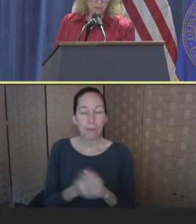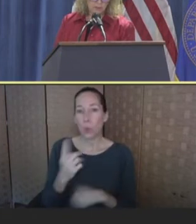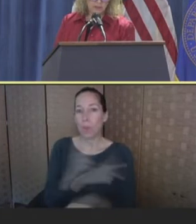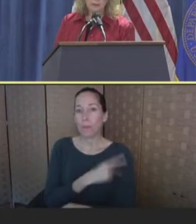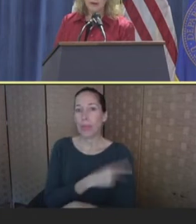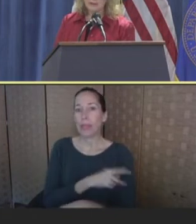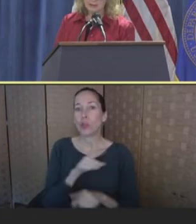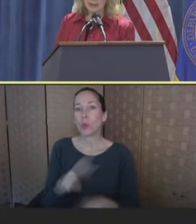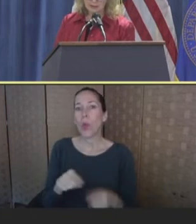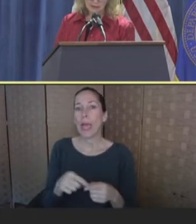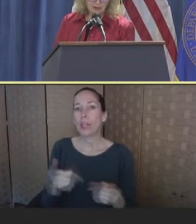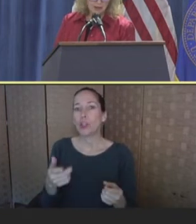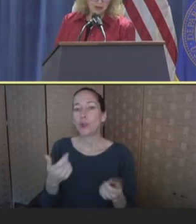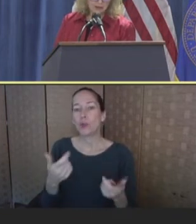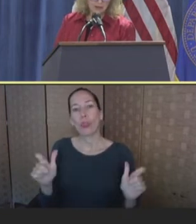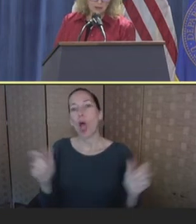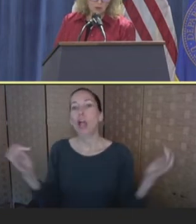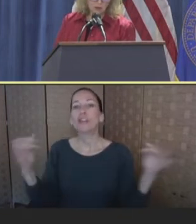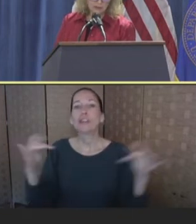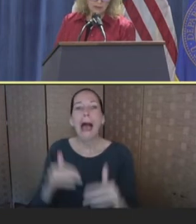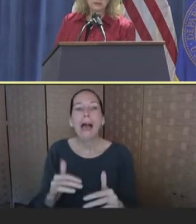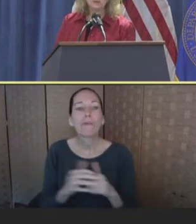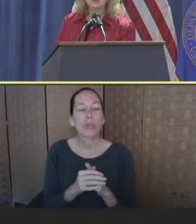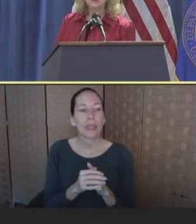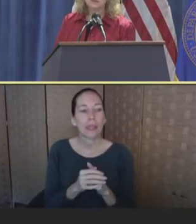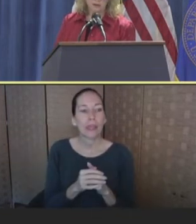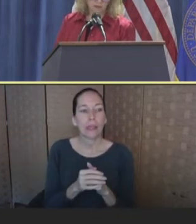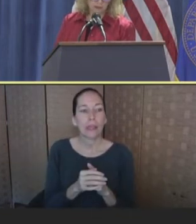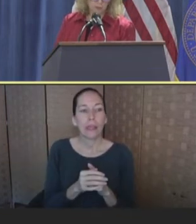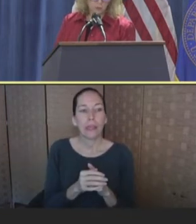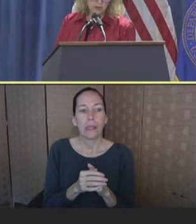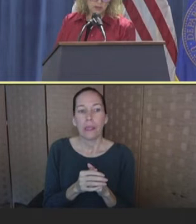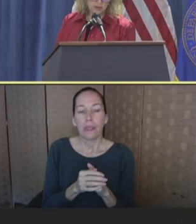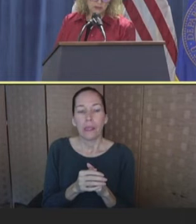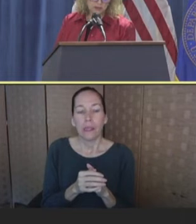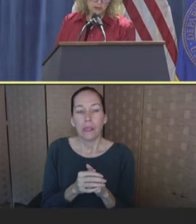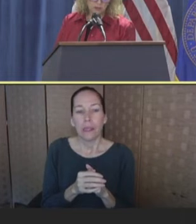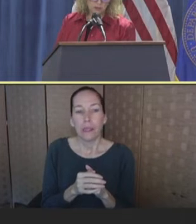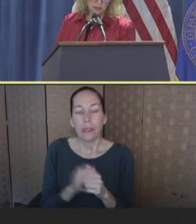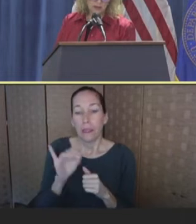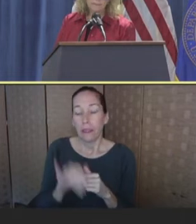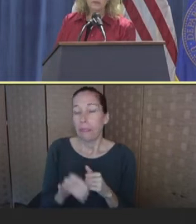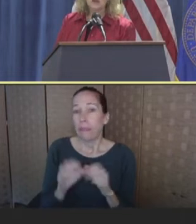day minus eight, at zero, onset of symptoms, and then the limb weakness on day three.